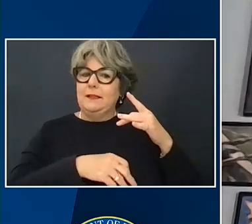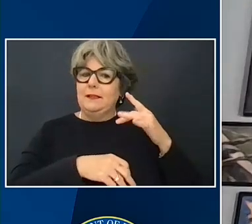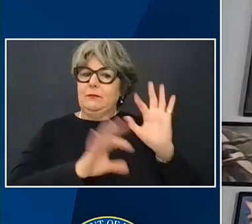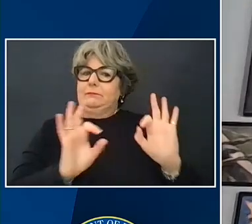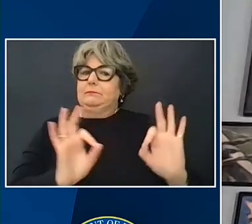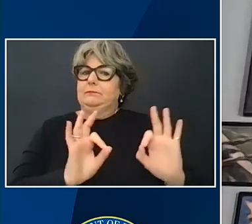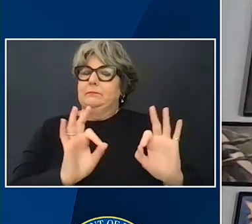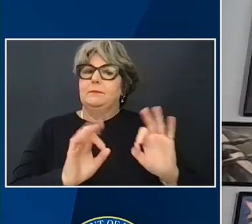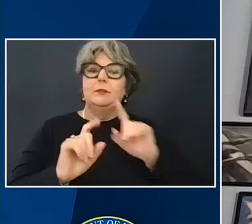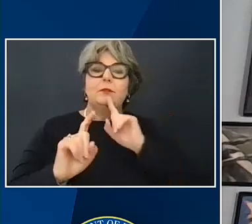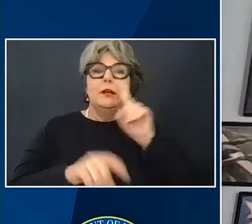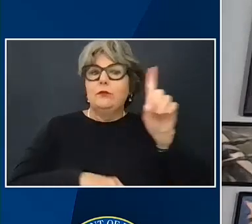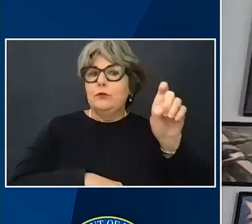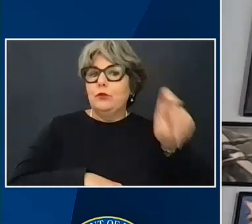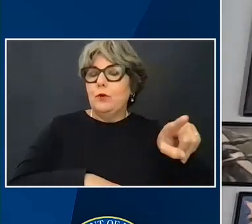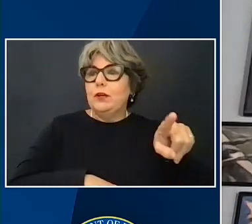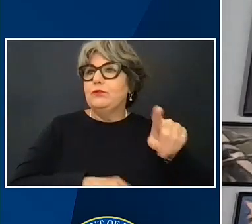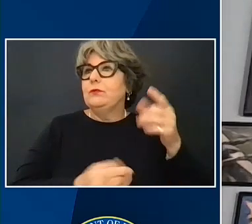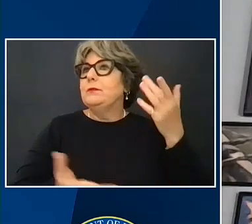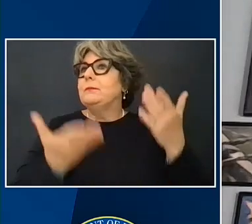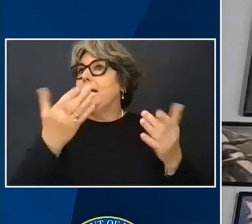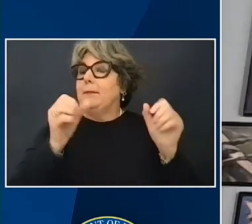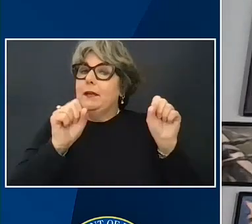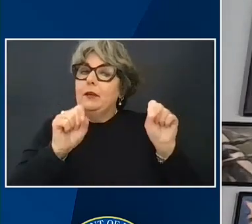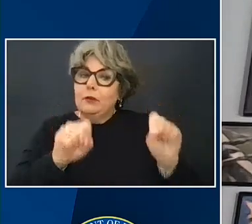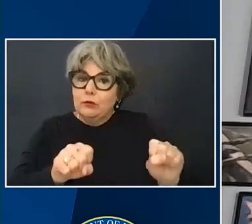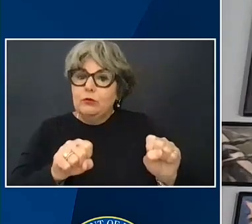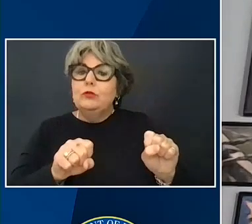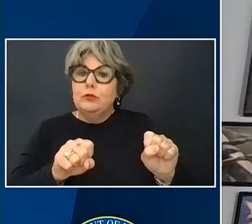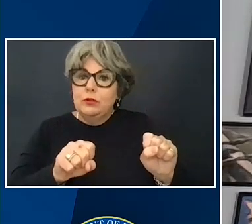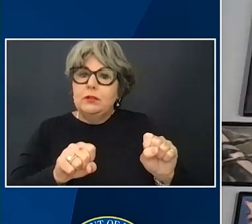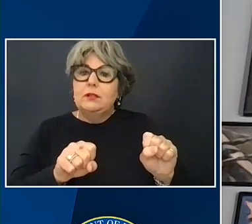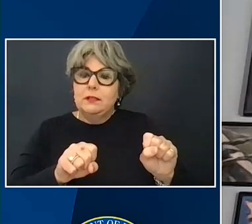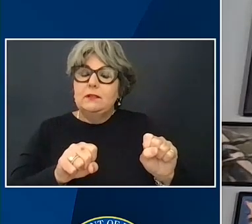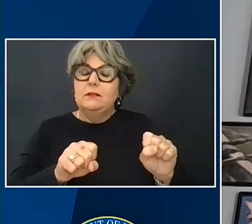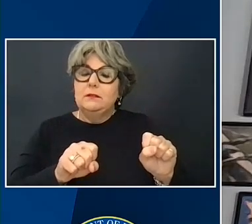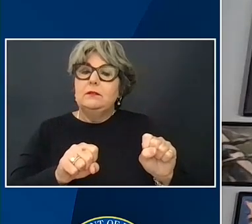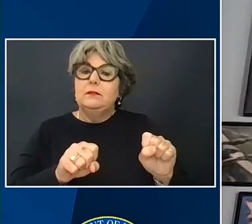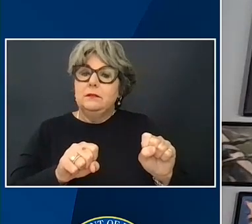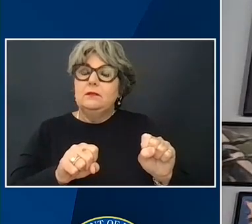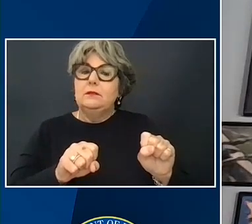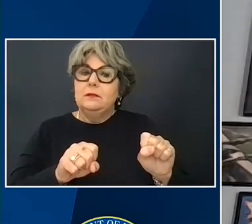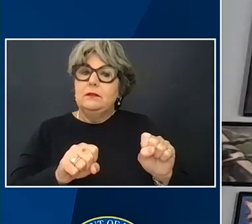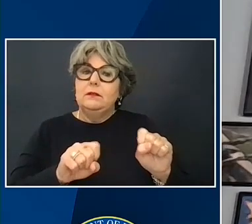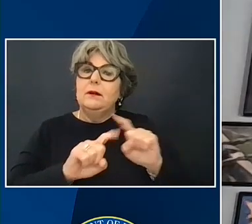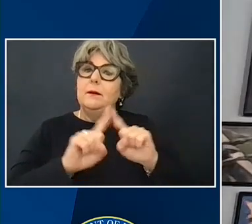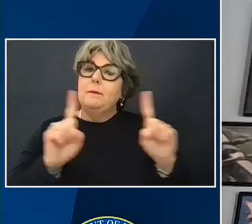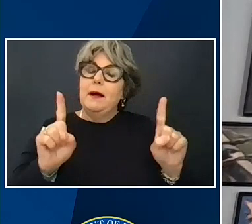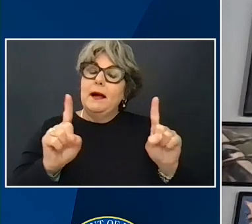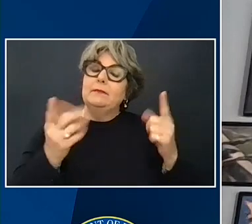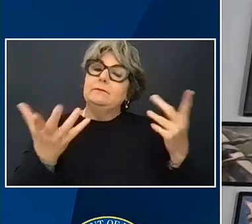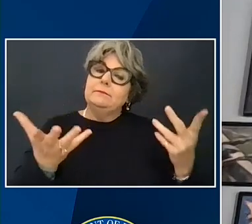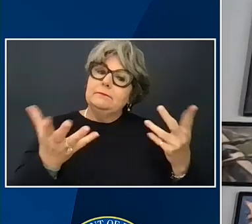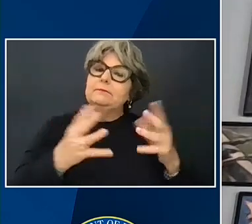question, maybe yeah it could. You know, but again, we would leave that